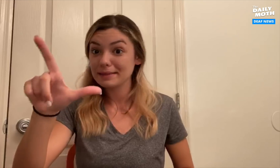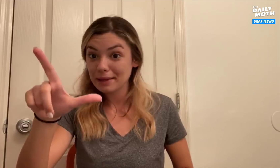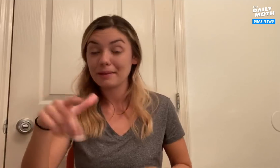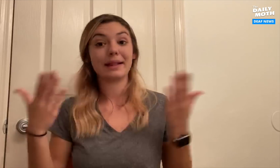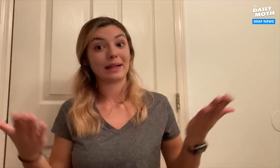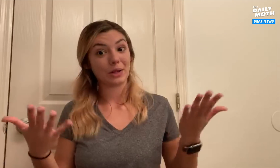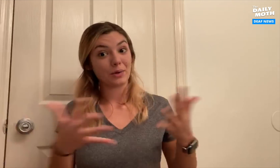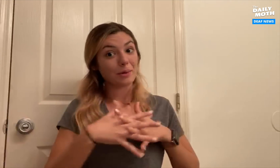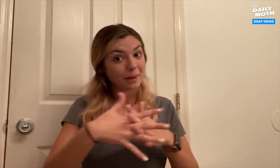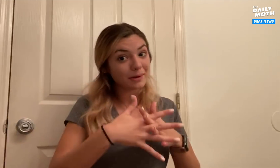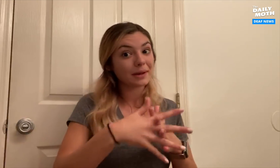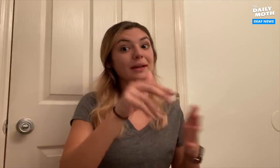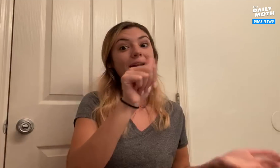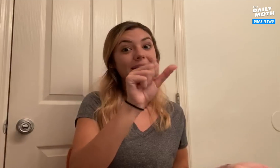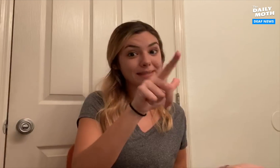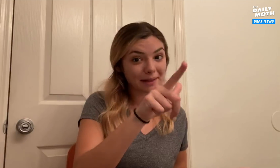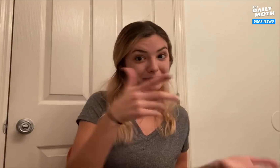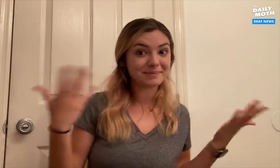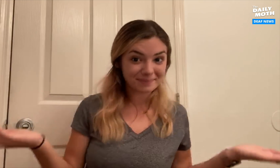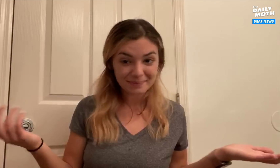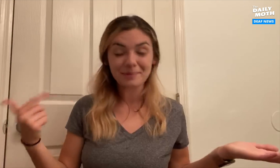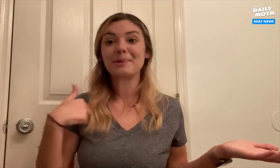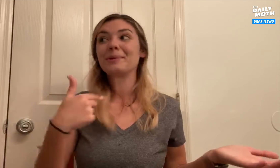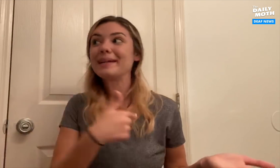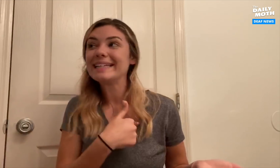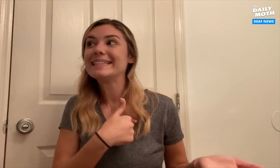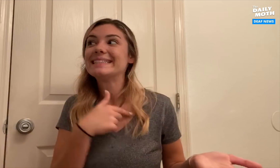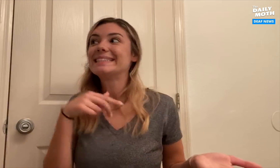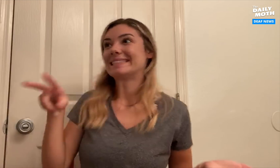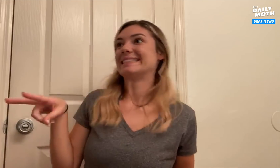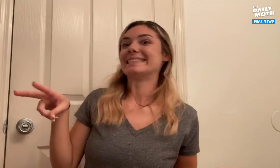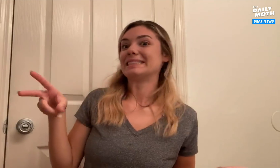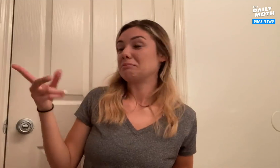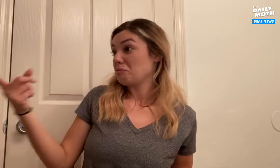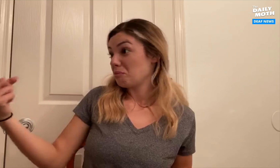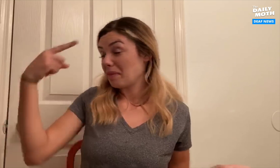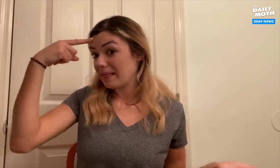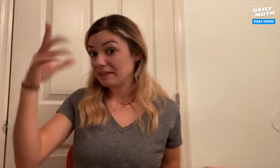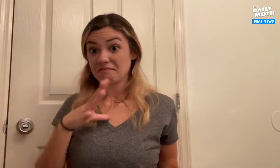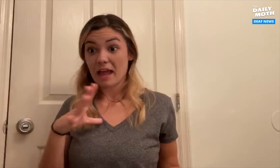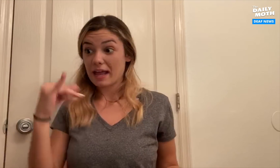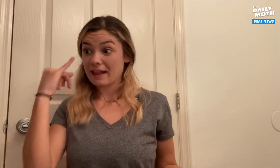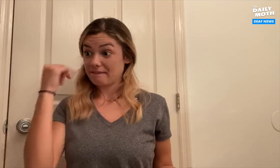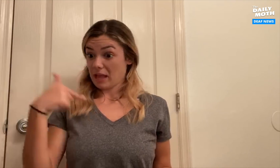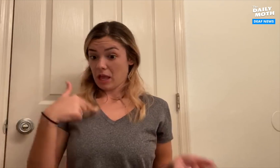Biden said the only reason why Bloomberg stopped the policy was